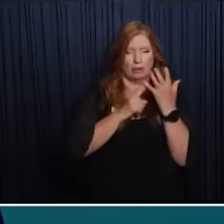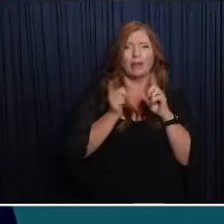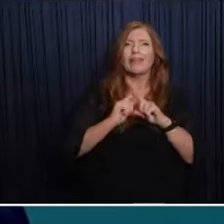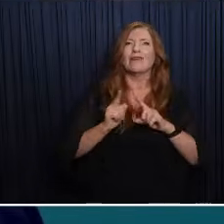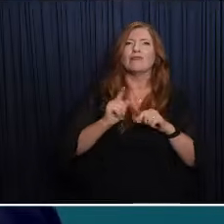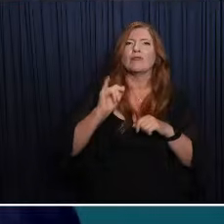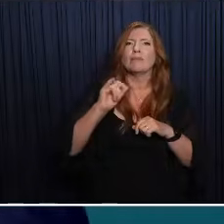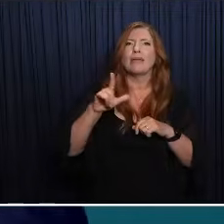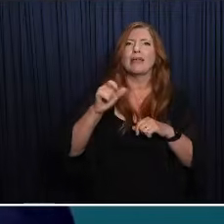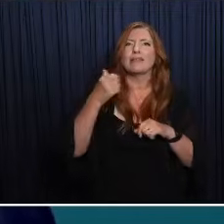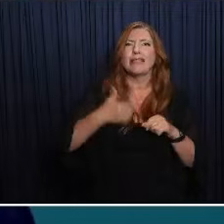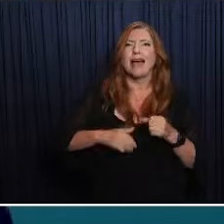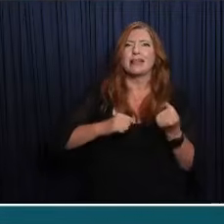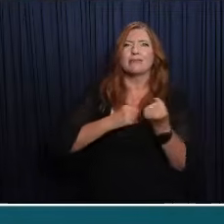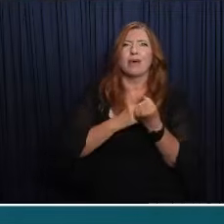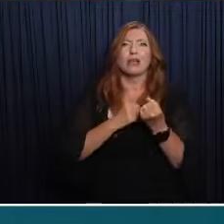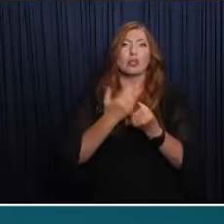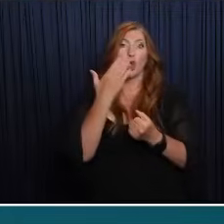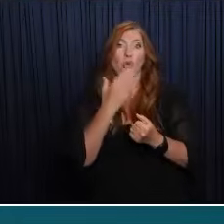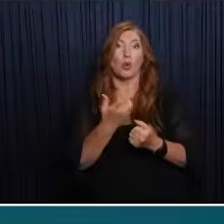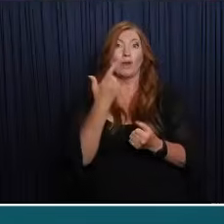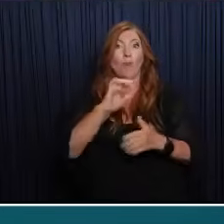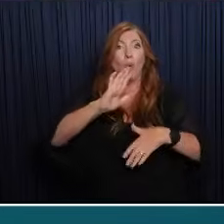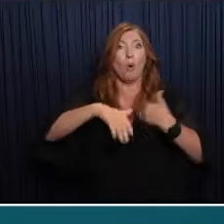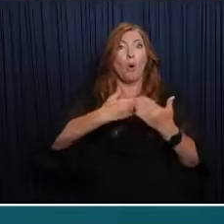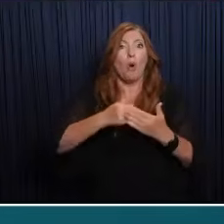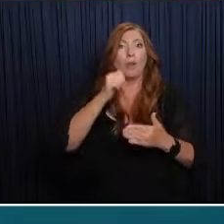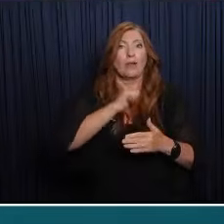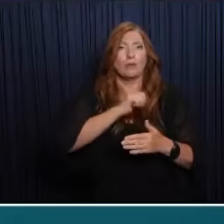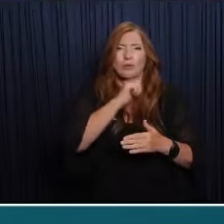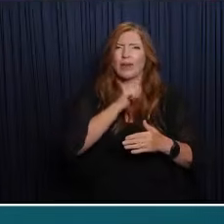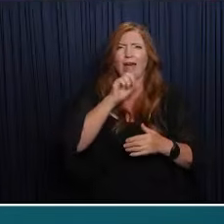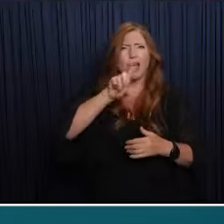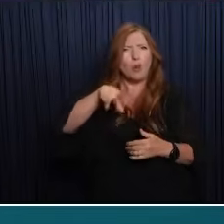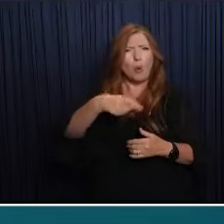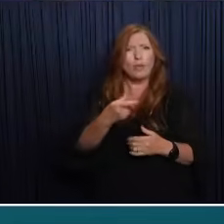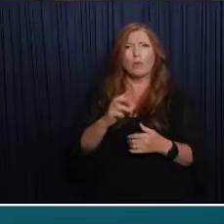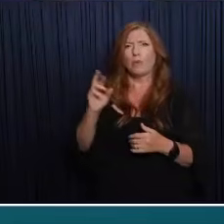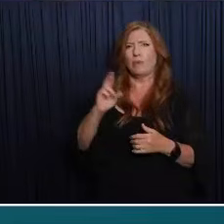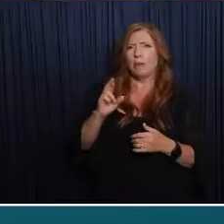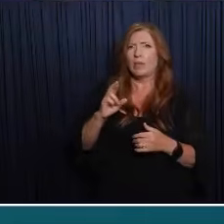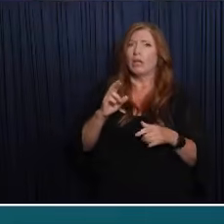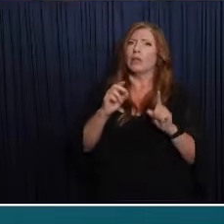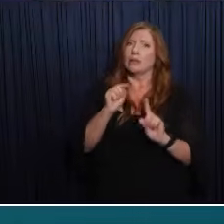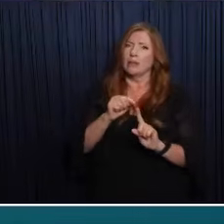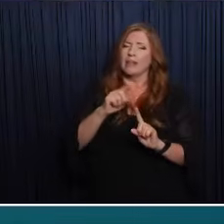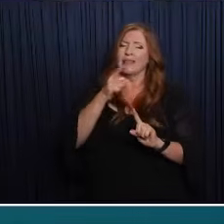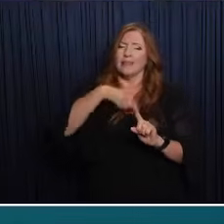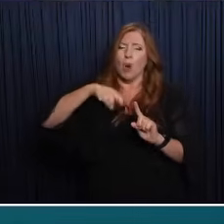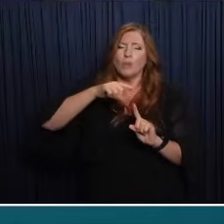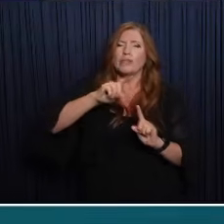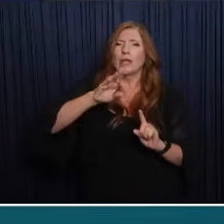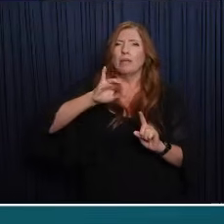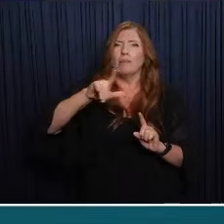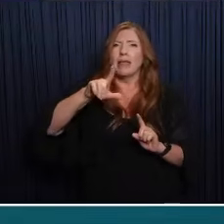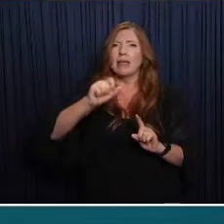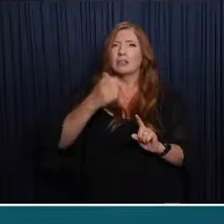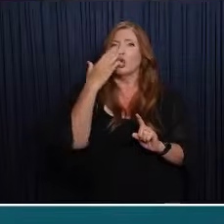YOU CAN ASK ABOUT THOSE BILLS I HAVE SPONSORED. THEY WERE GOOD FOR ALL ARIZONA.